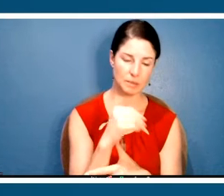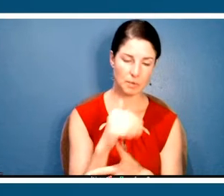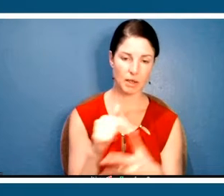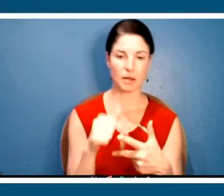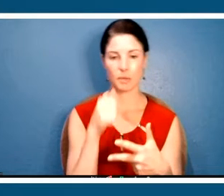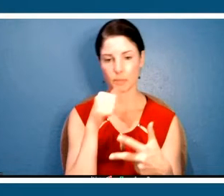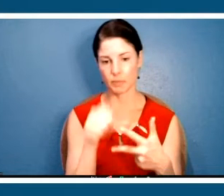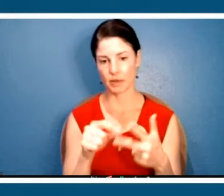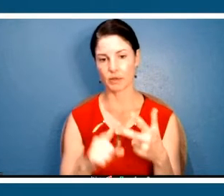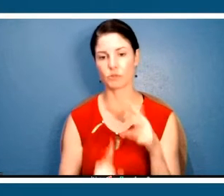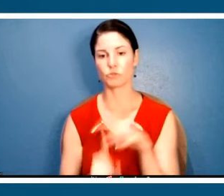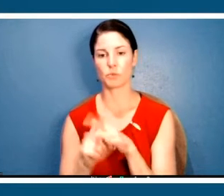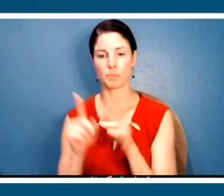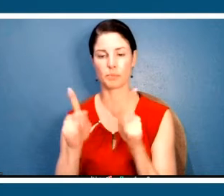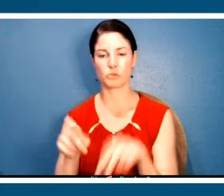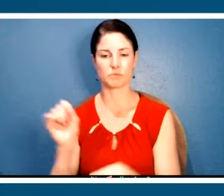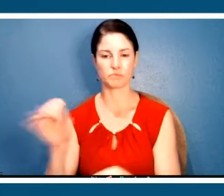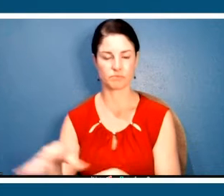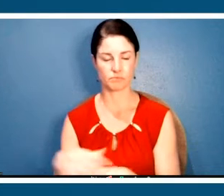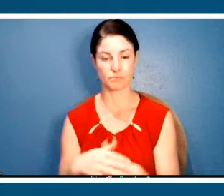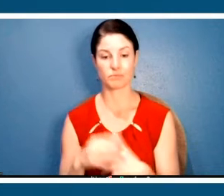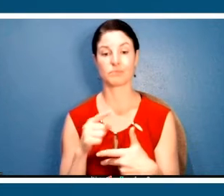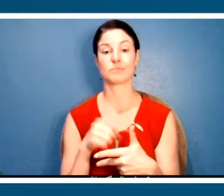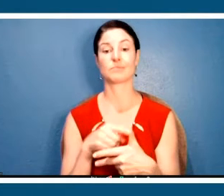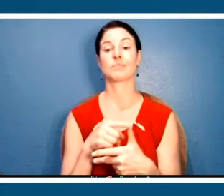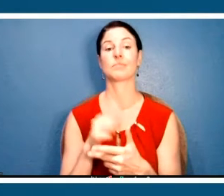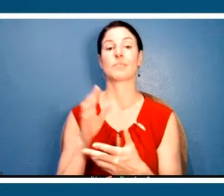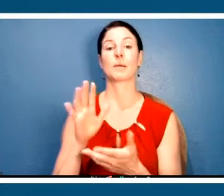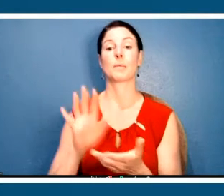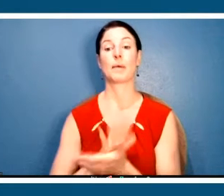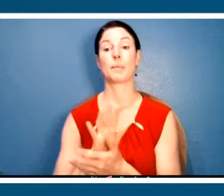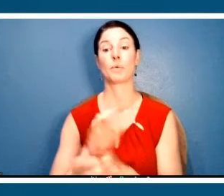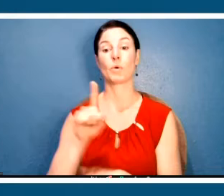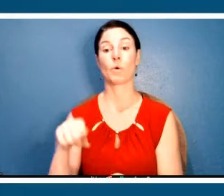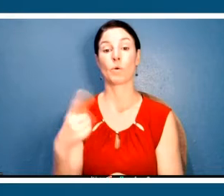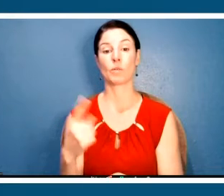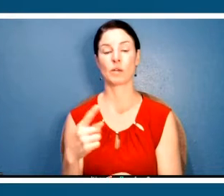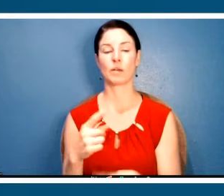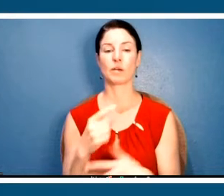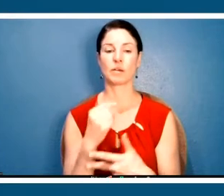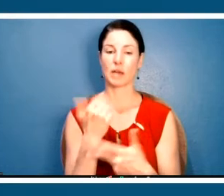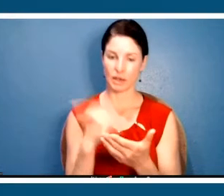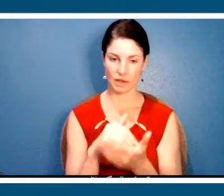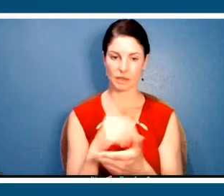SacGov: If you chose the paper only option, you have the same options to email mail or drop off in person.